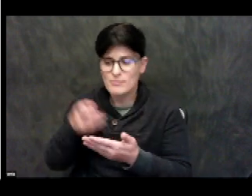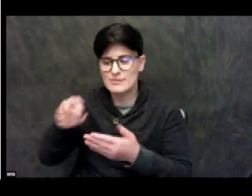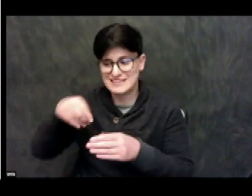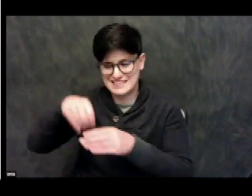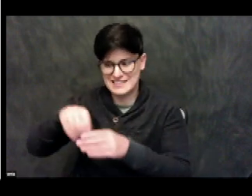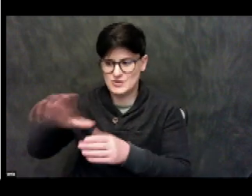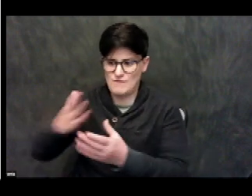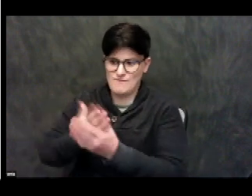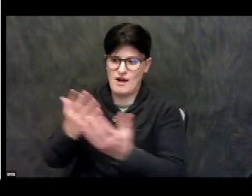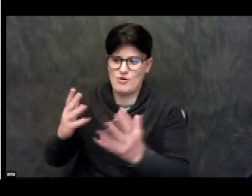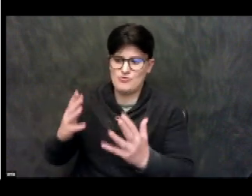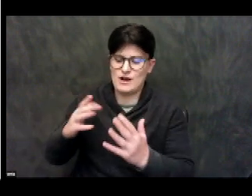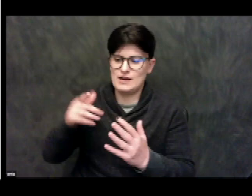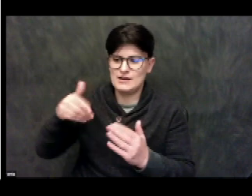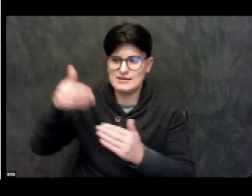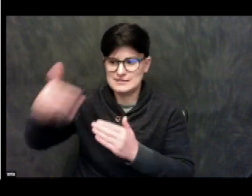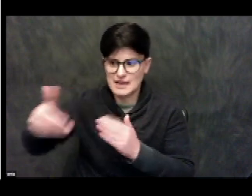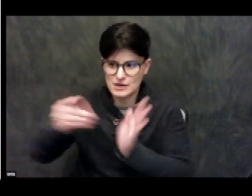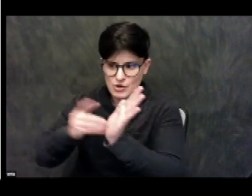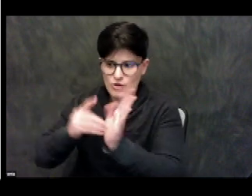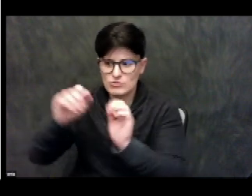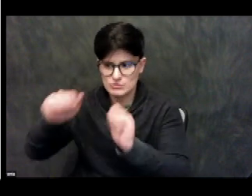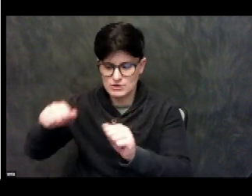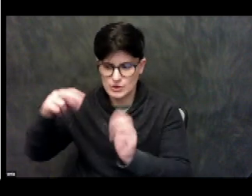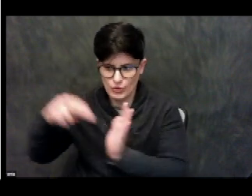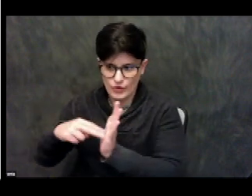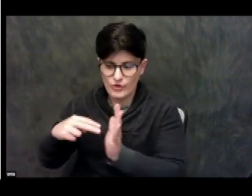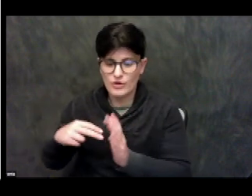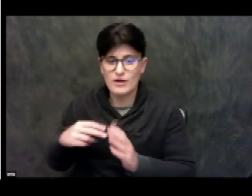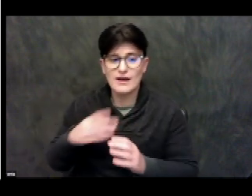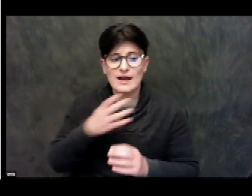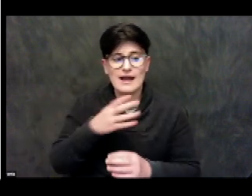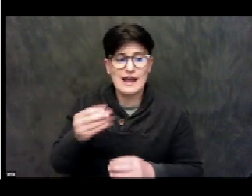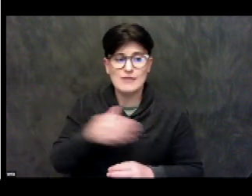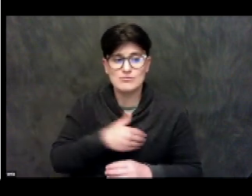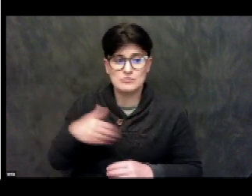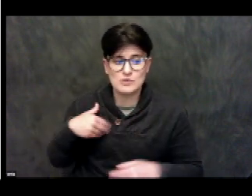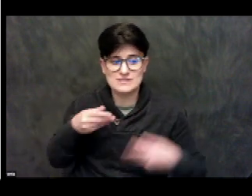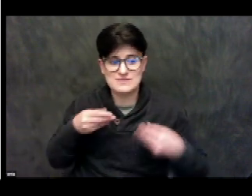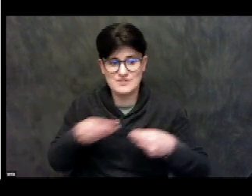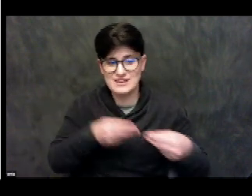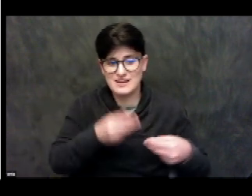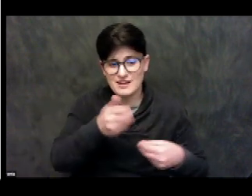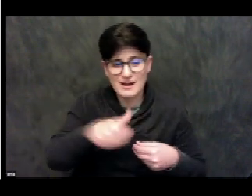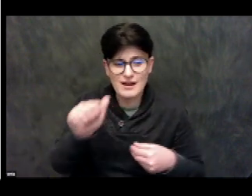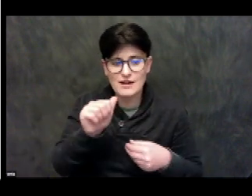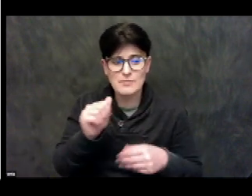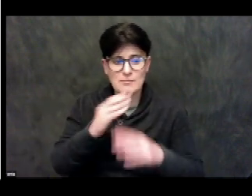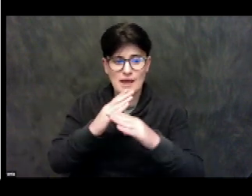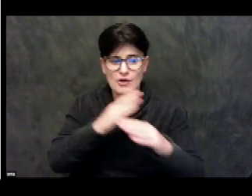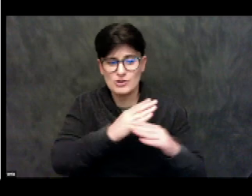Then breastfeeding and any barriers to success. I know Lauren had successful breastfeeding, which is amazing.